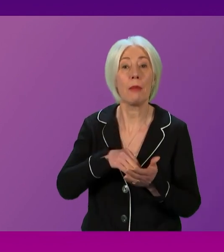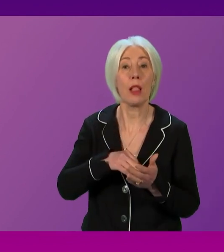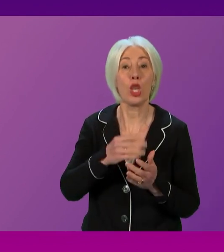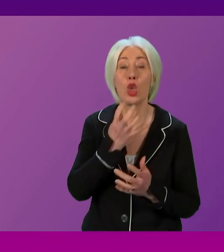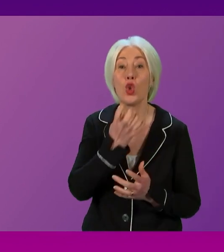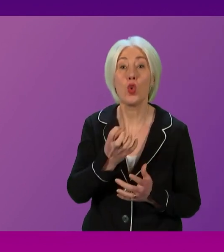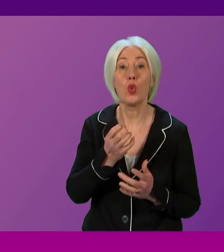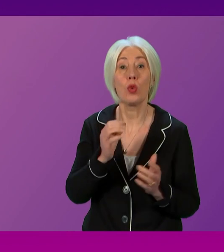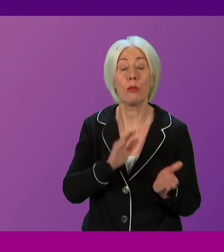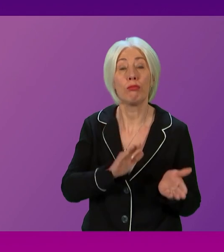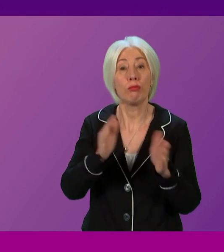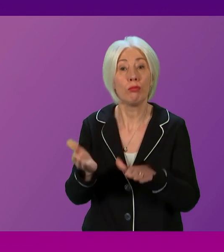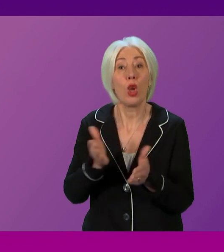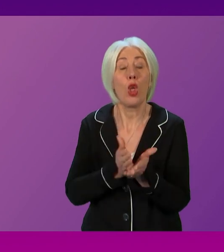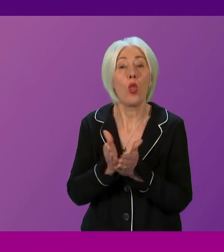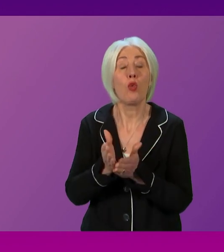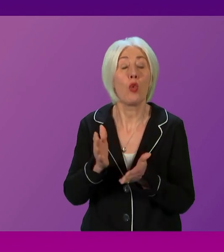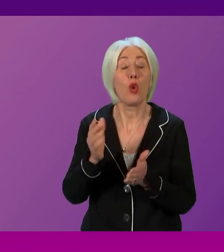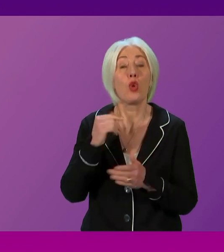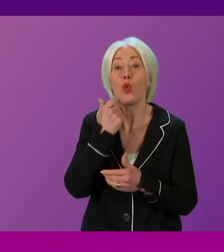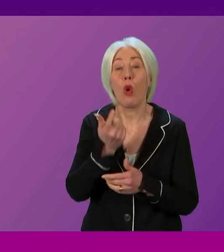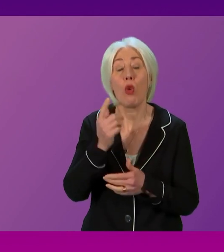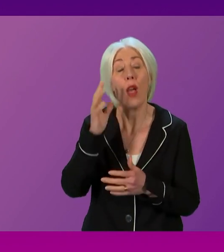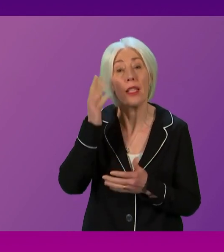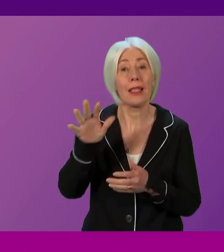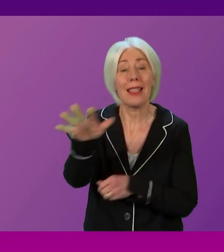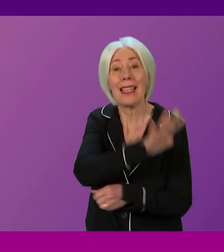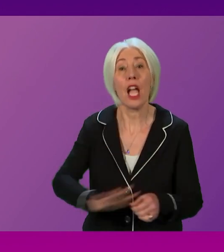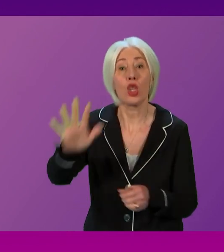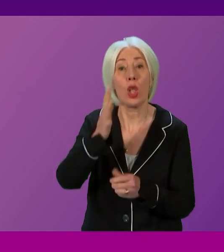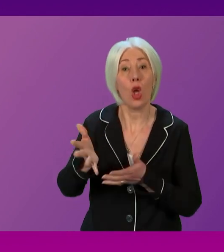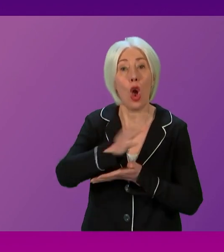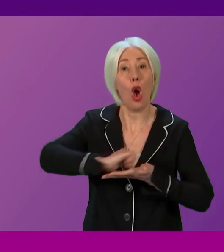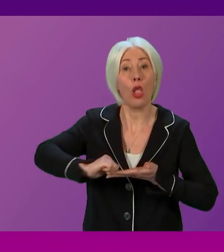lost their lives to Nazi persecution and also remember the victims of genocide in Cambodia,